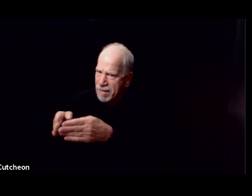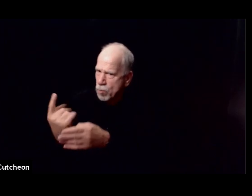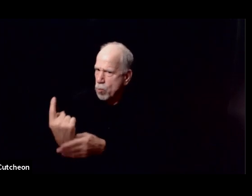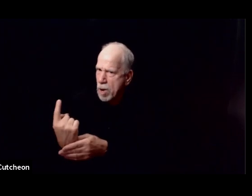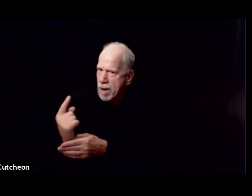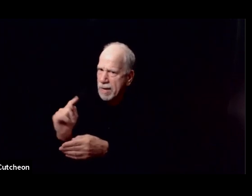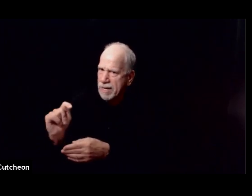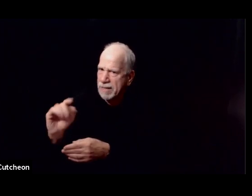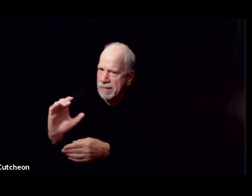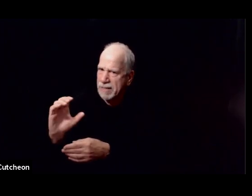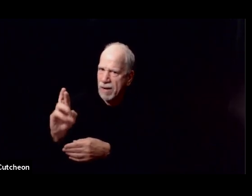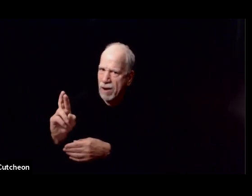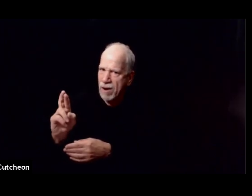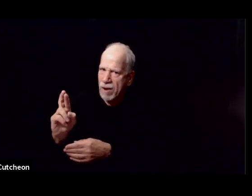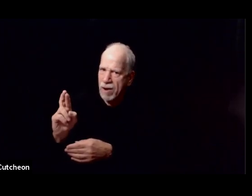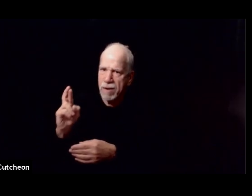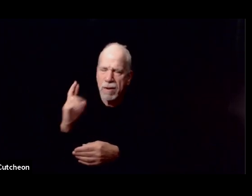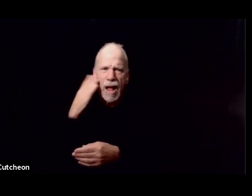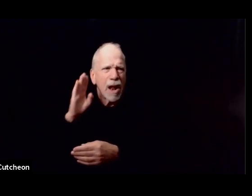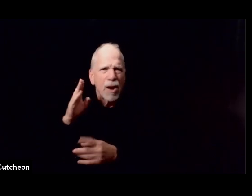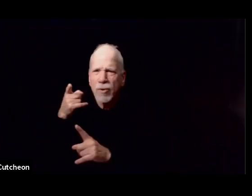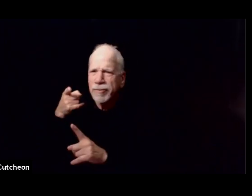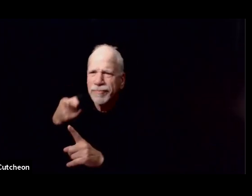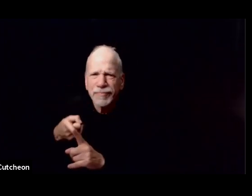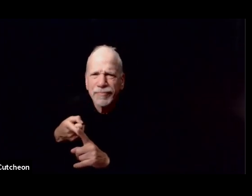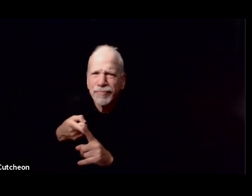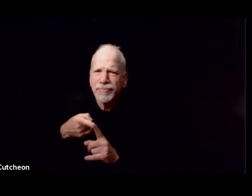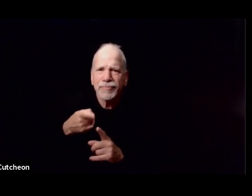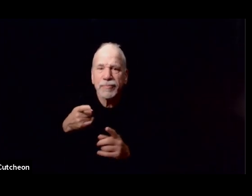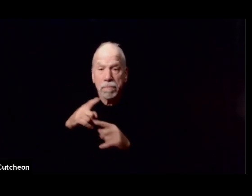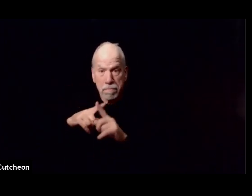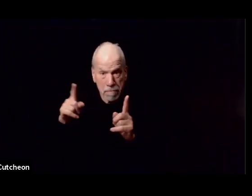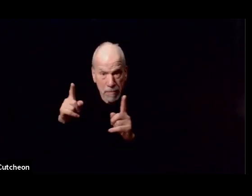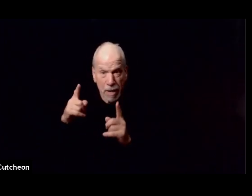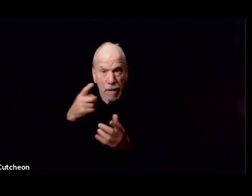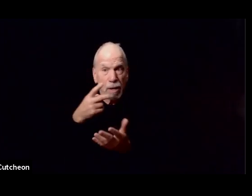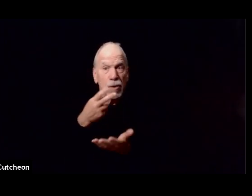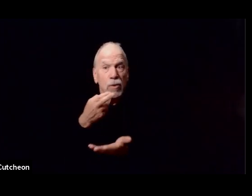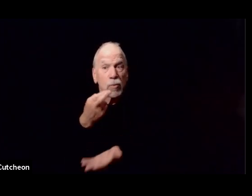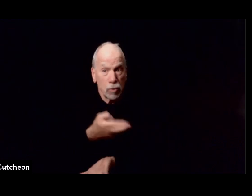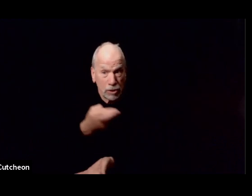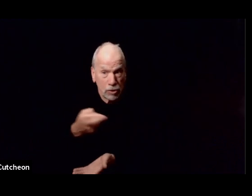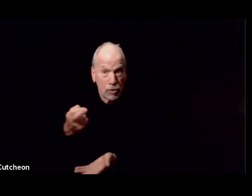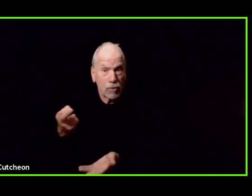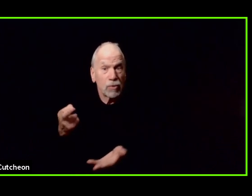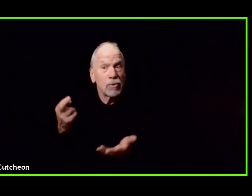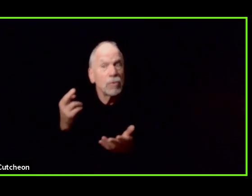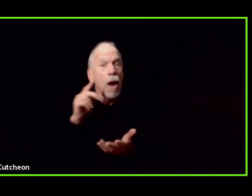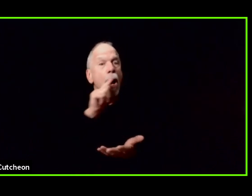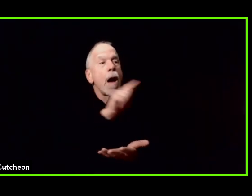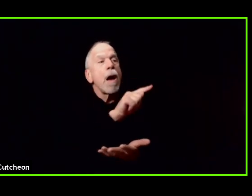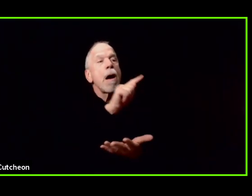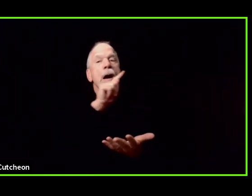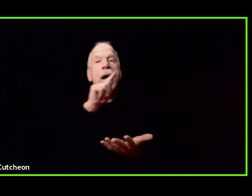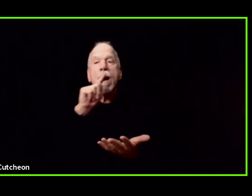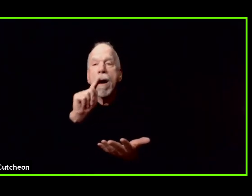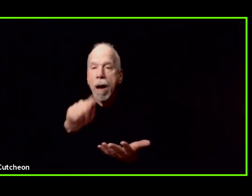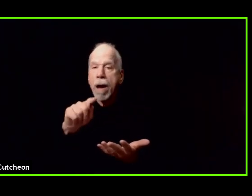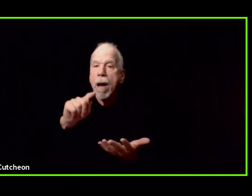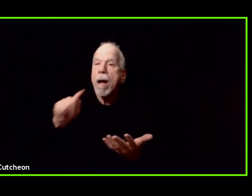are other resources coming online to kind of to supplement kind of the types of kind